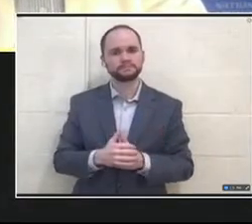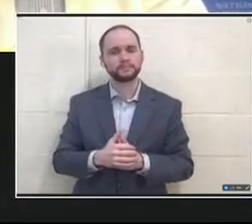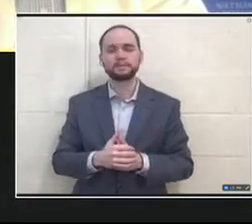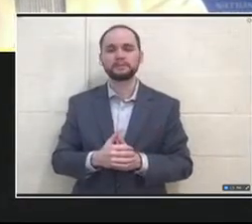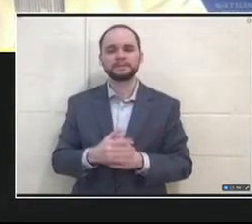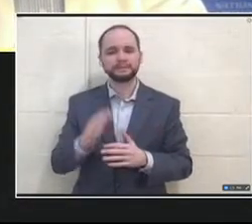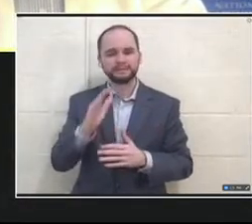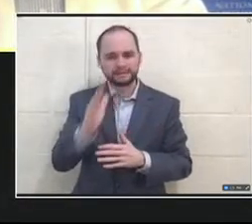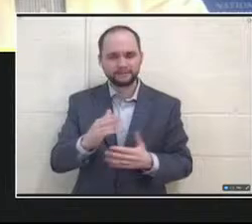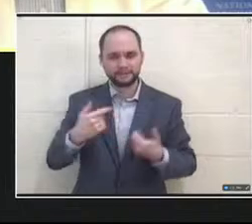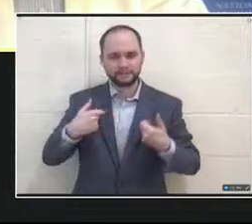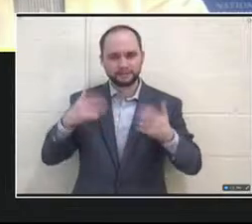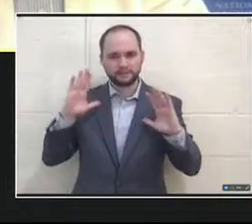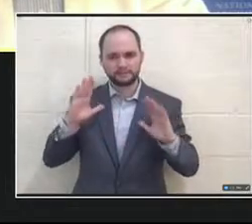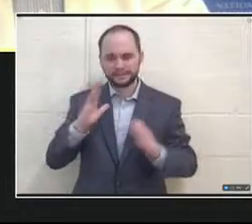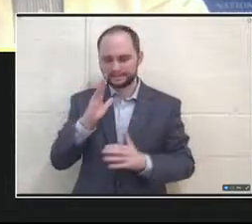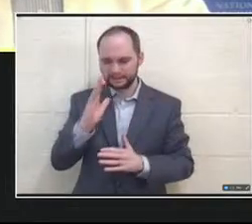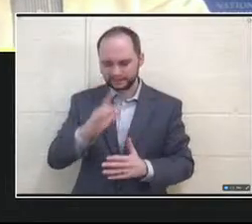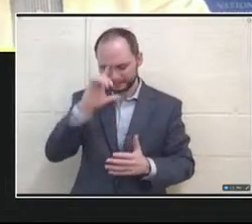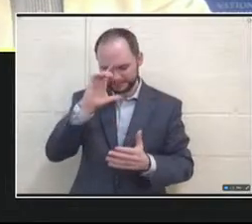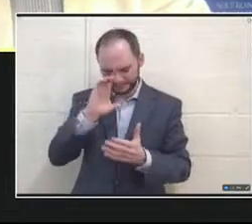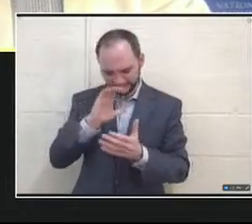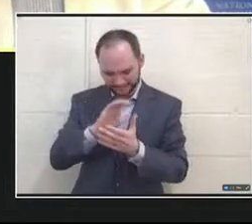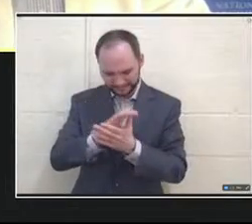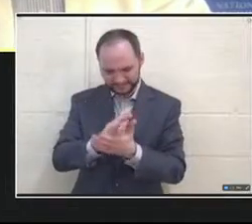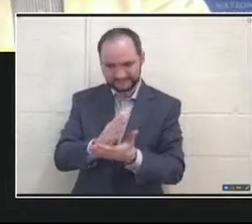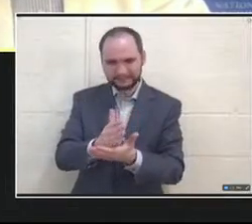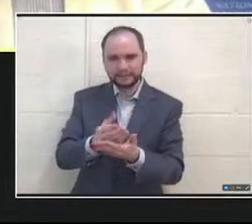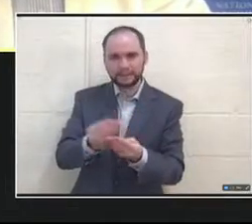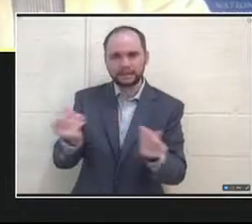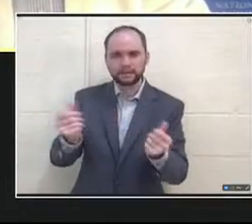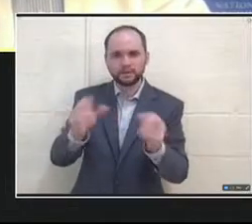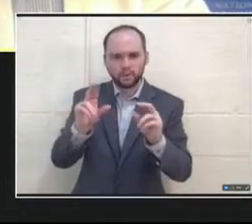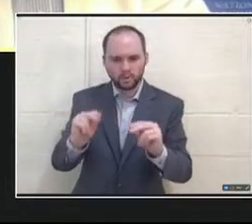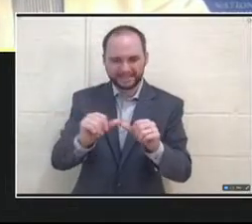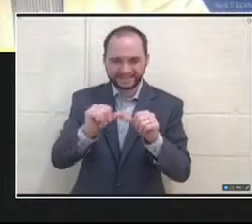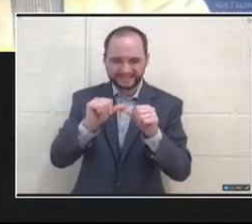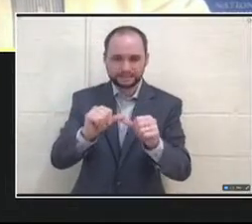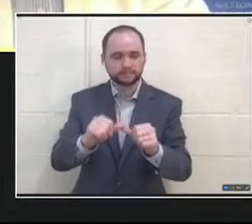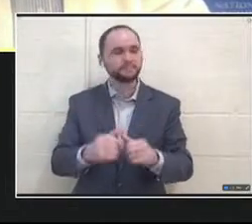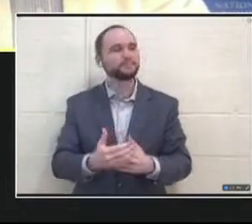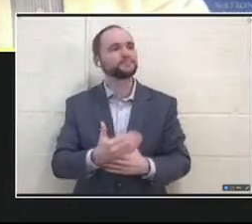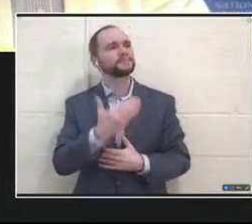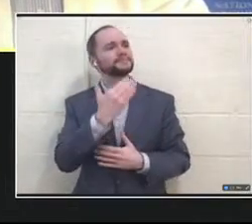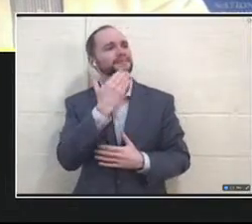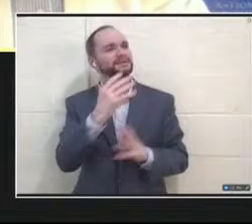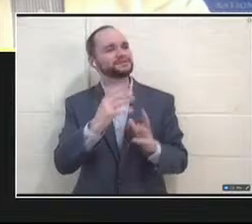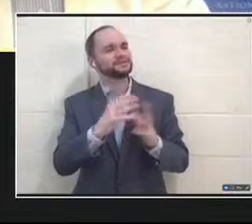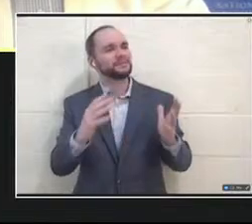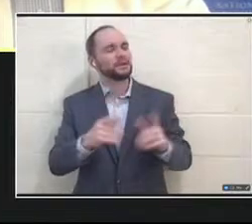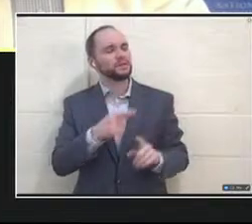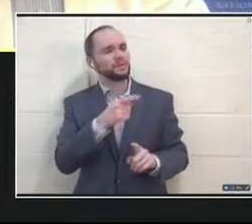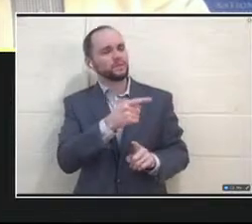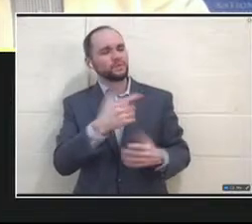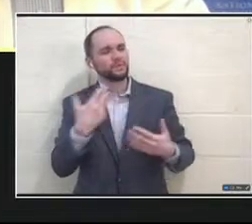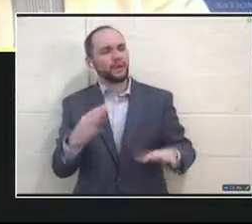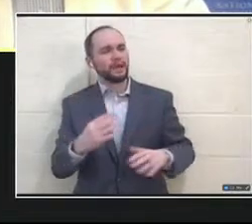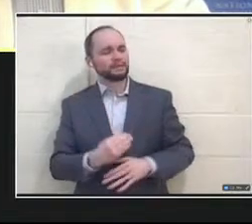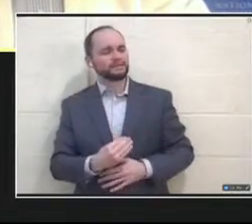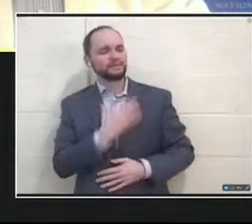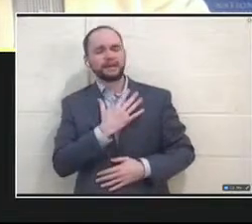for joining us today. And you are certainly an inspiration to people of all ages. No question